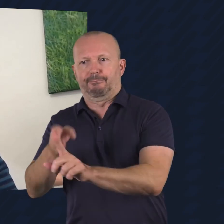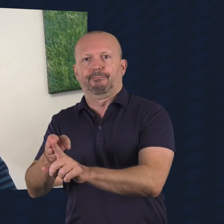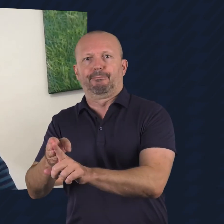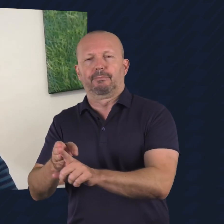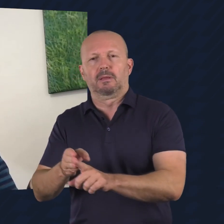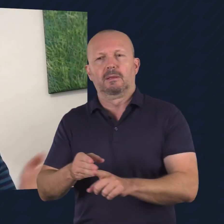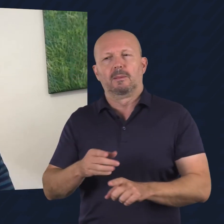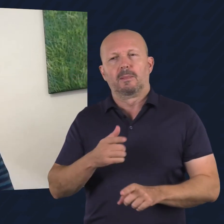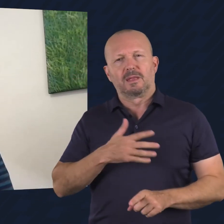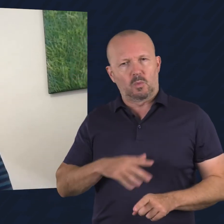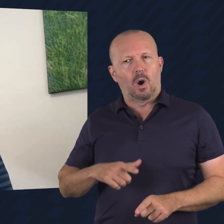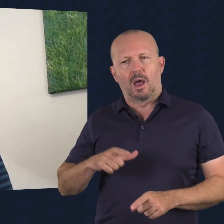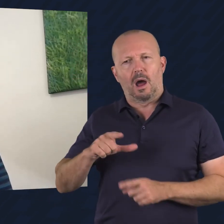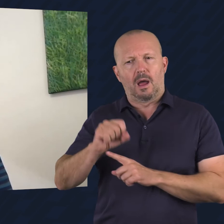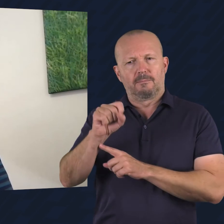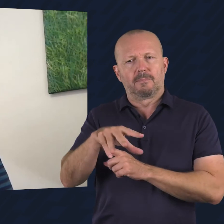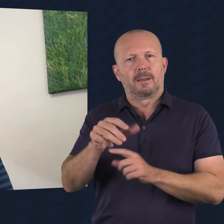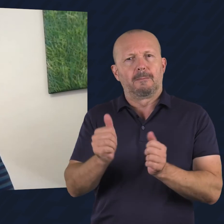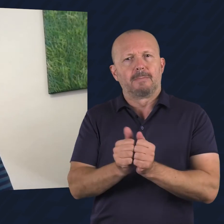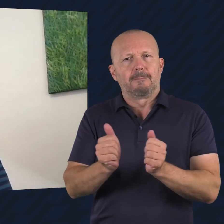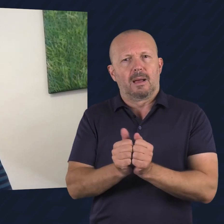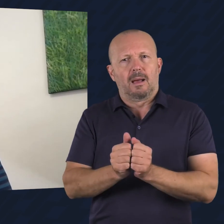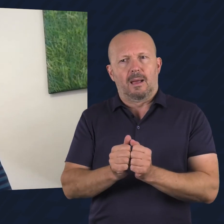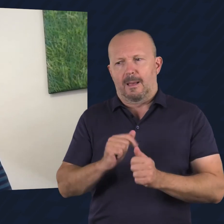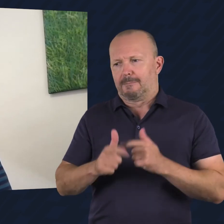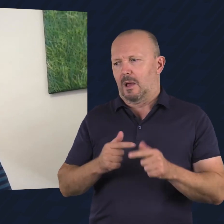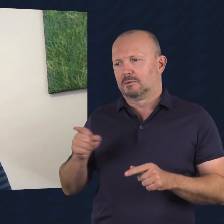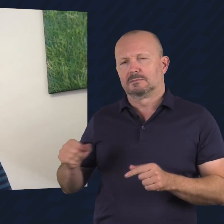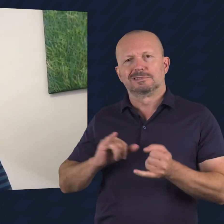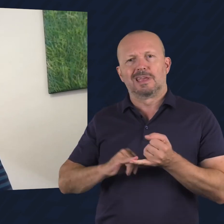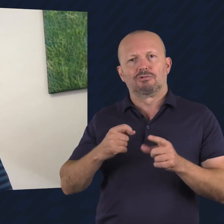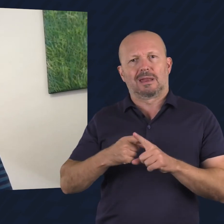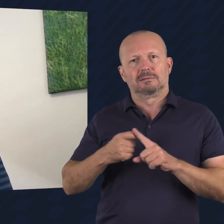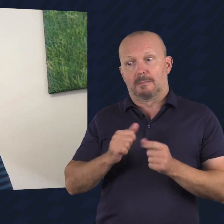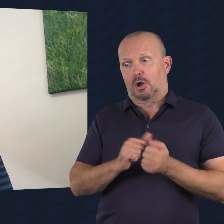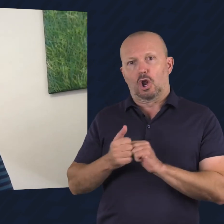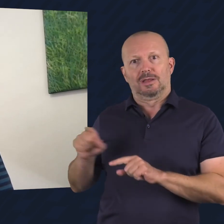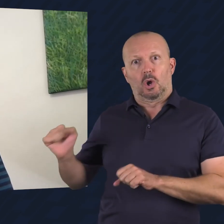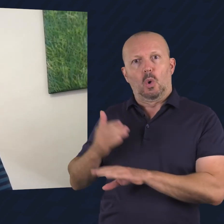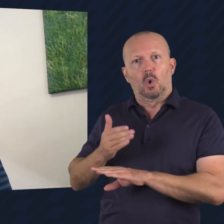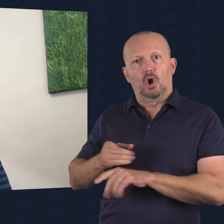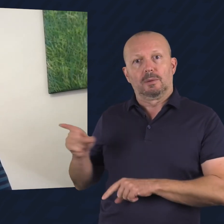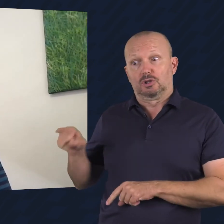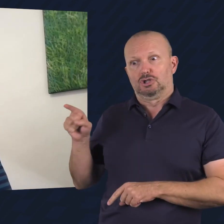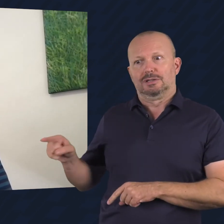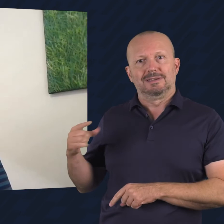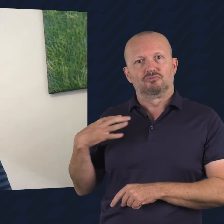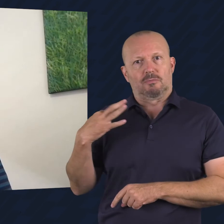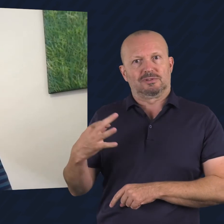But, that's why I dropped that paper and that about Sarah Kenderdine's work because she